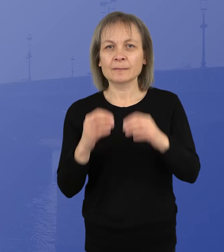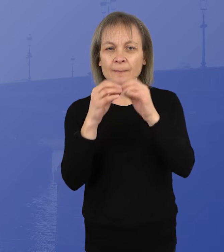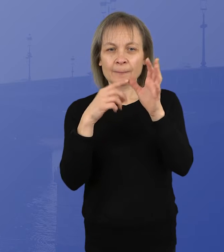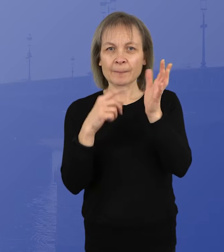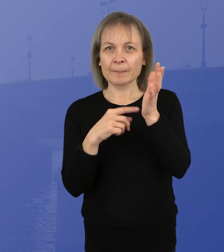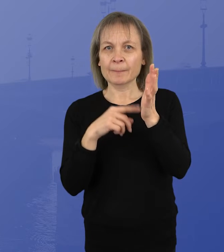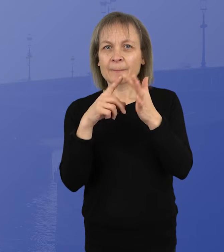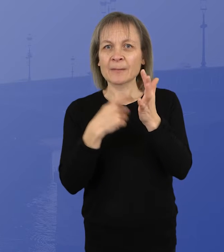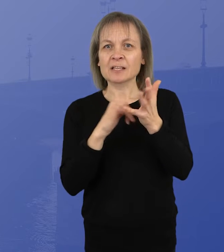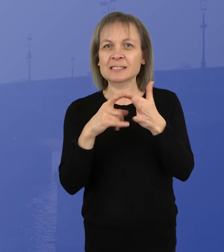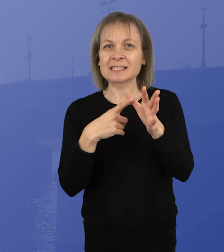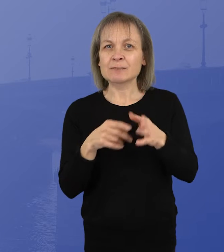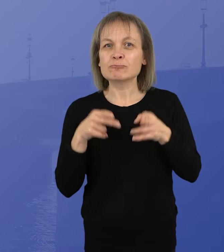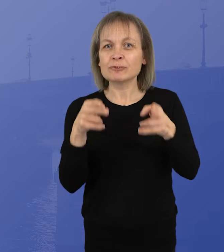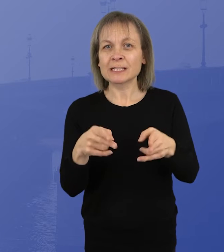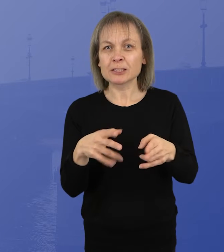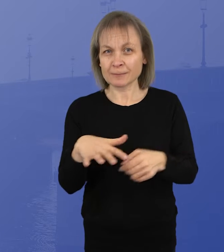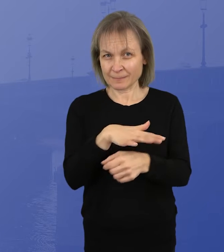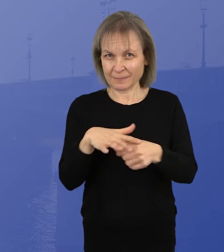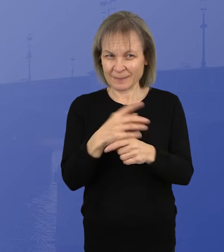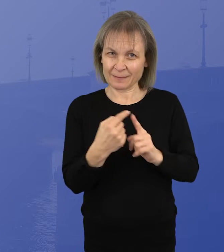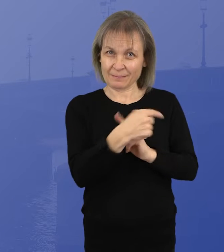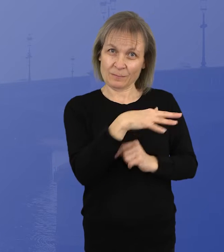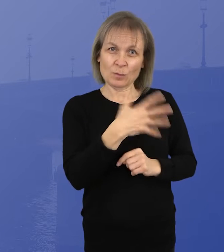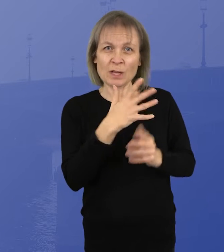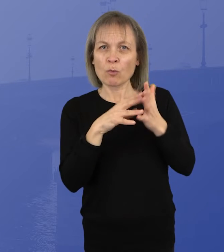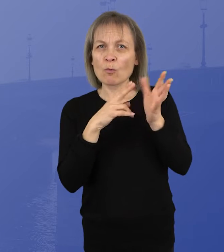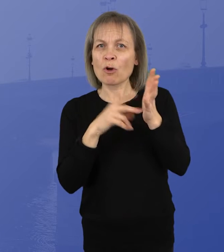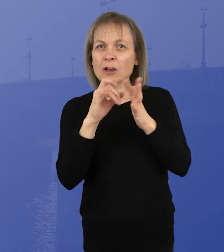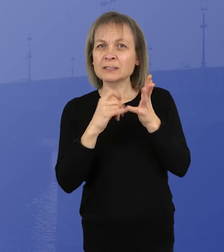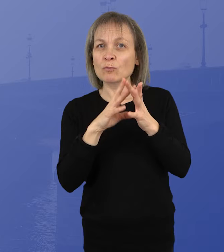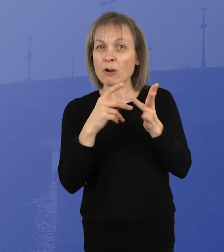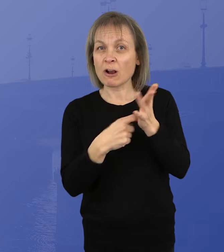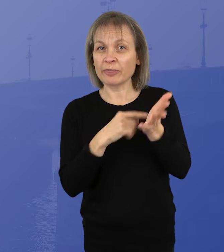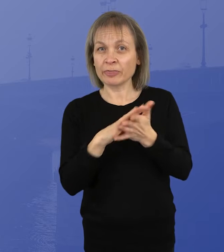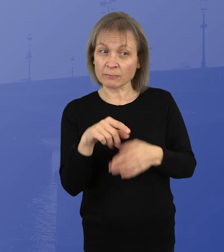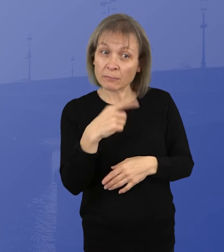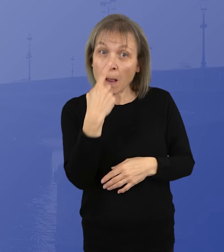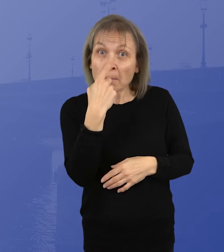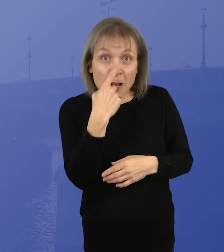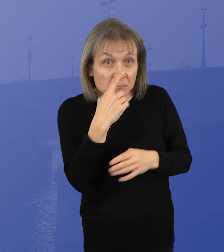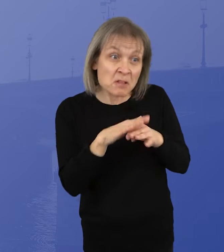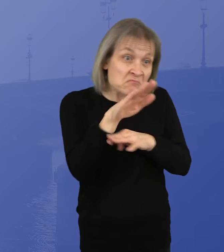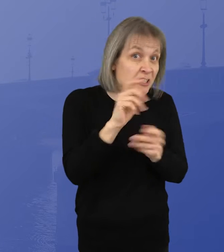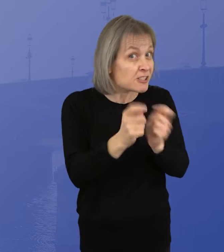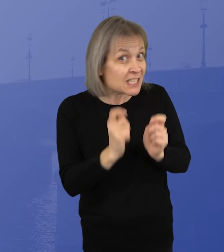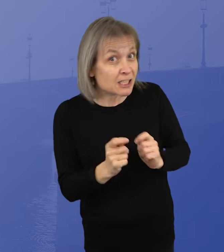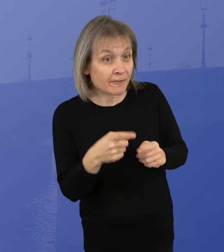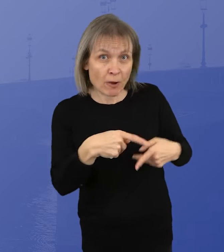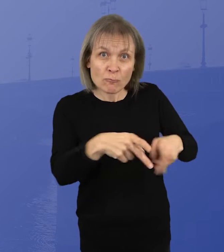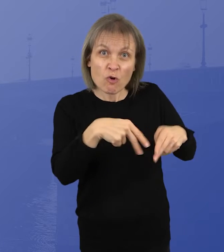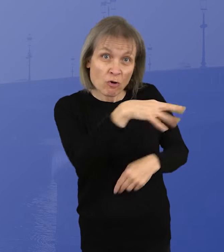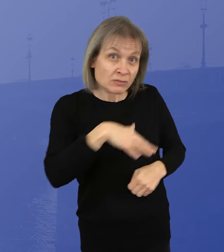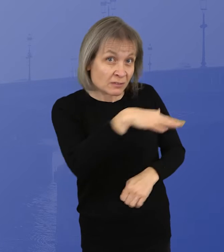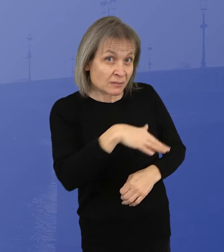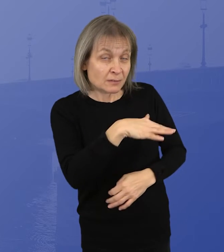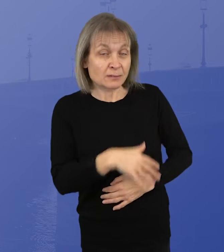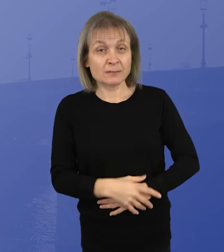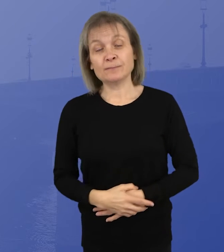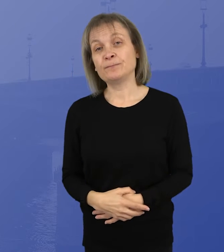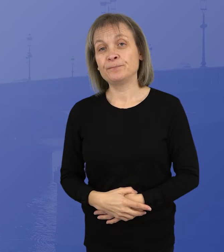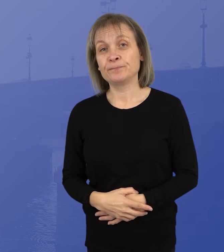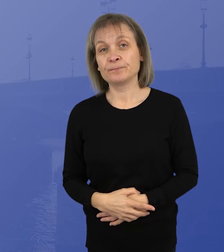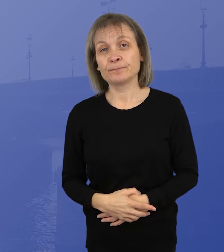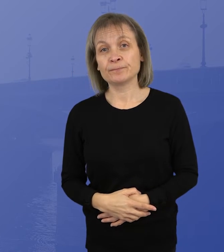Possible changes to roads around Battersea Bridge in Wandsworth